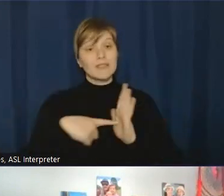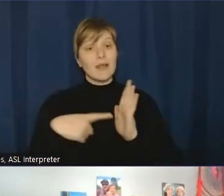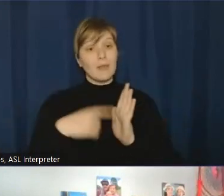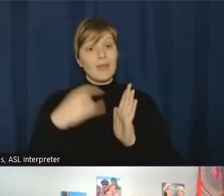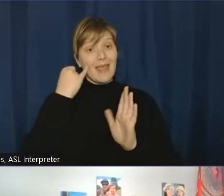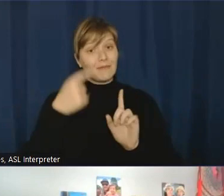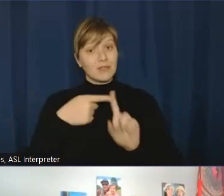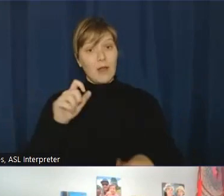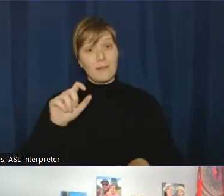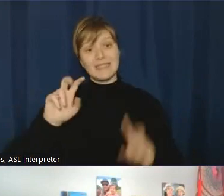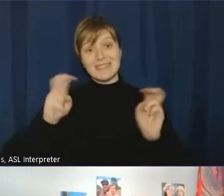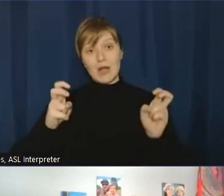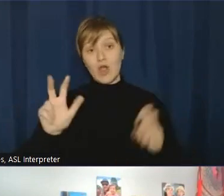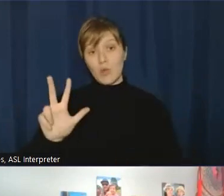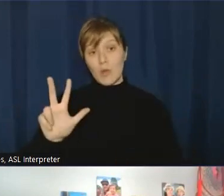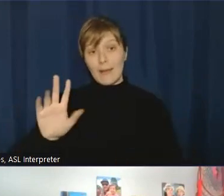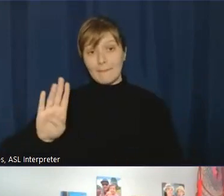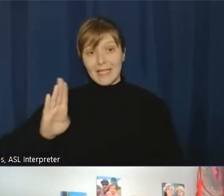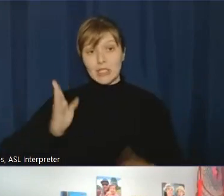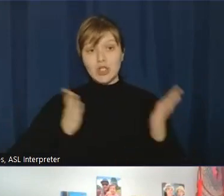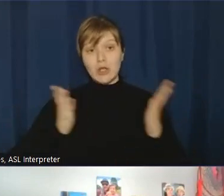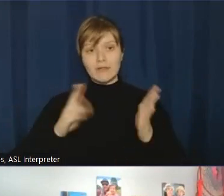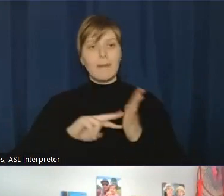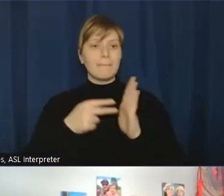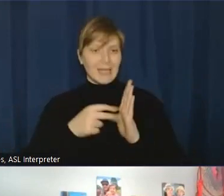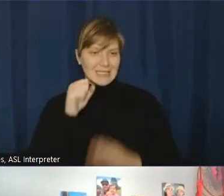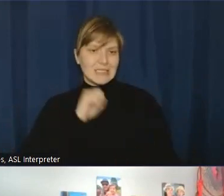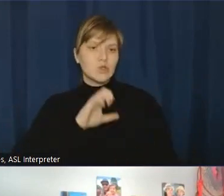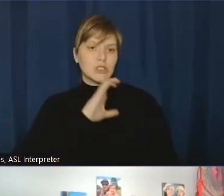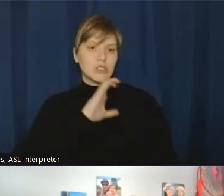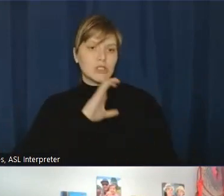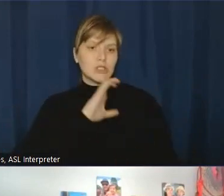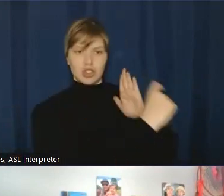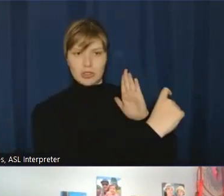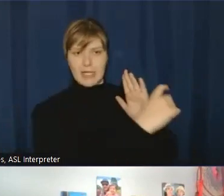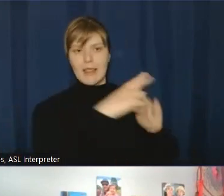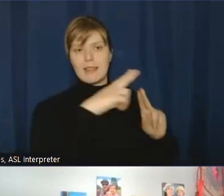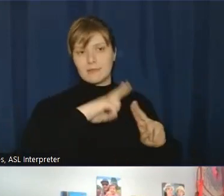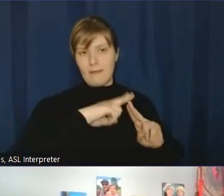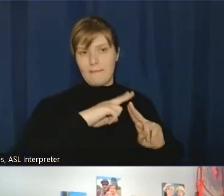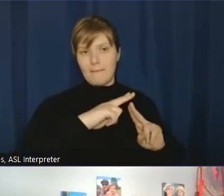it will say "seniors" at the top and will have that funding source listed. So, yes, to an extent.